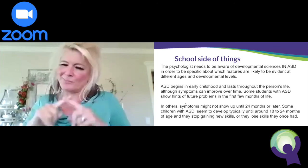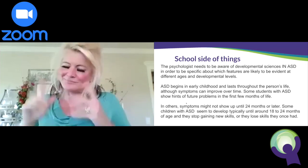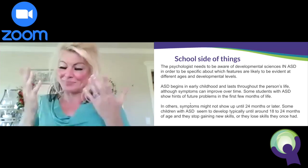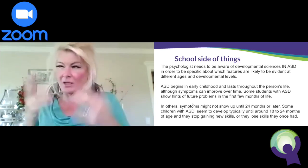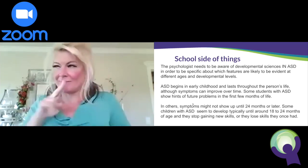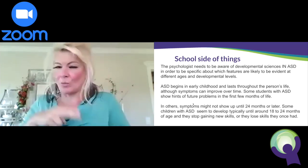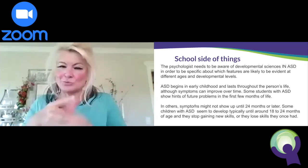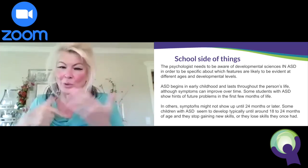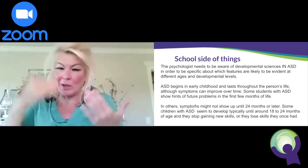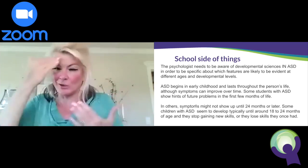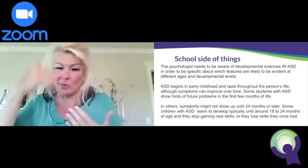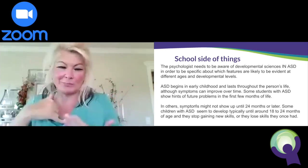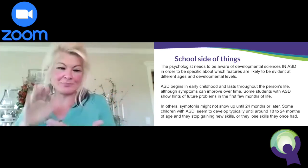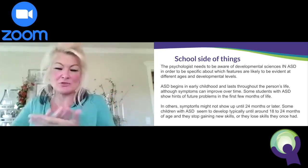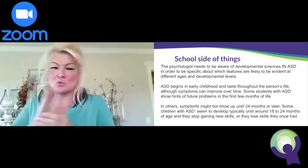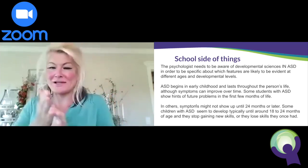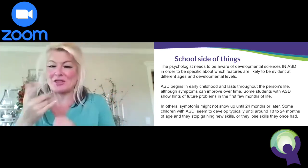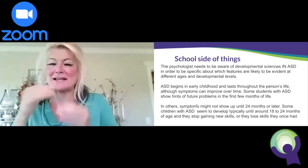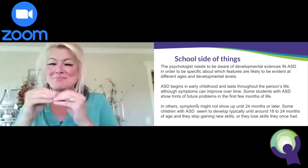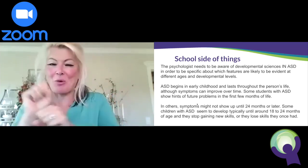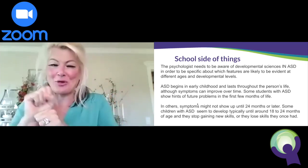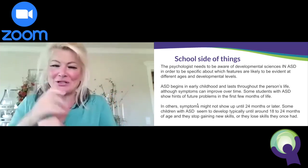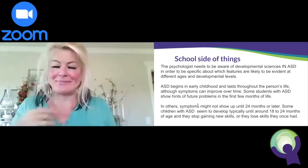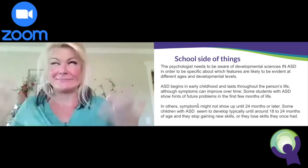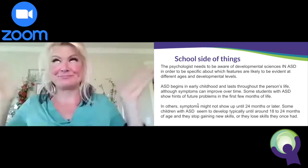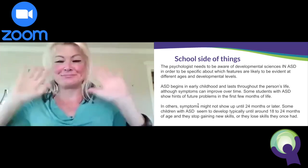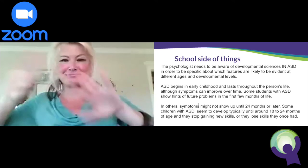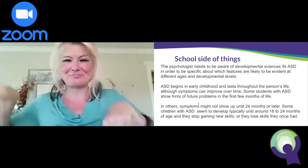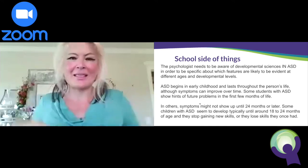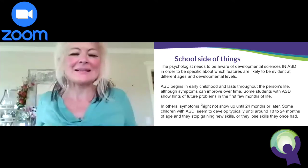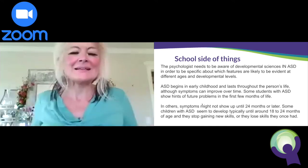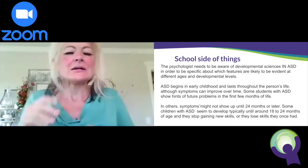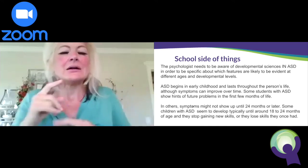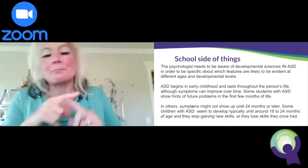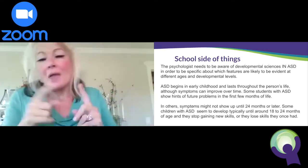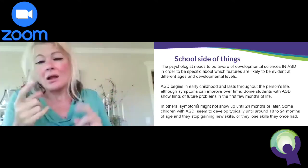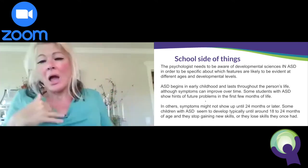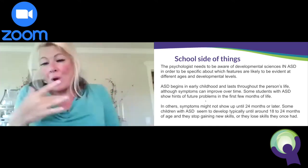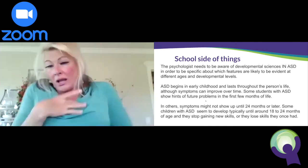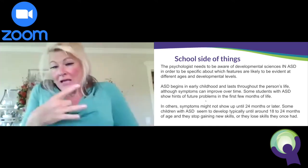other thing and of course you know I there's more work for the